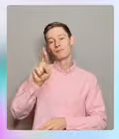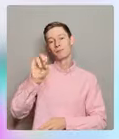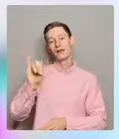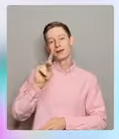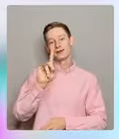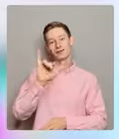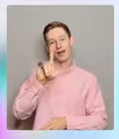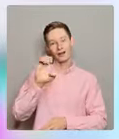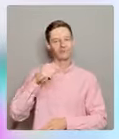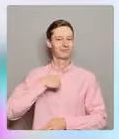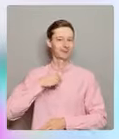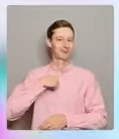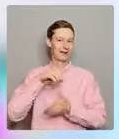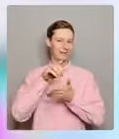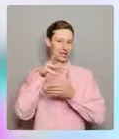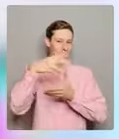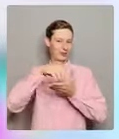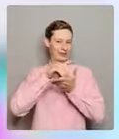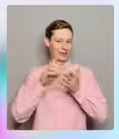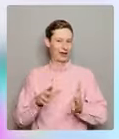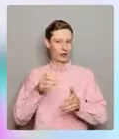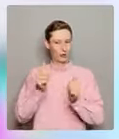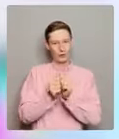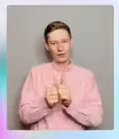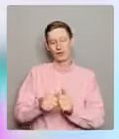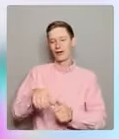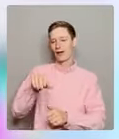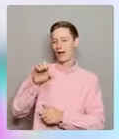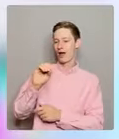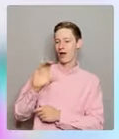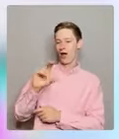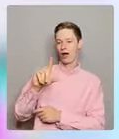on the Oculus Studios team, where I most recently helped to produce